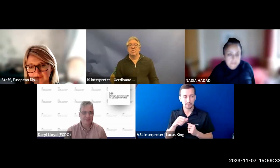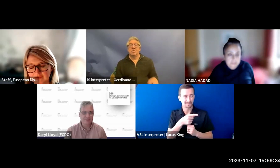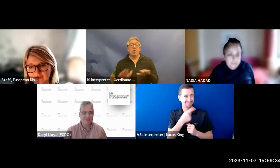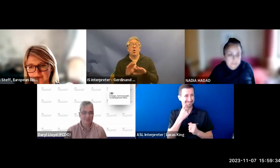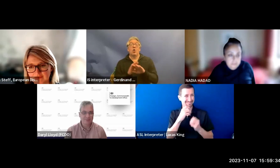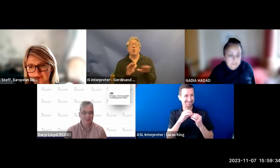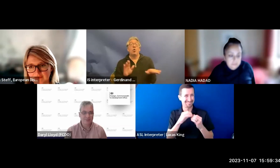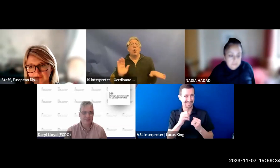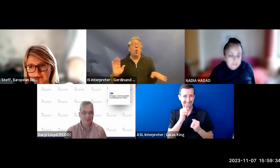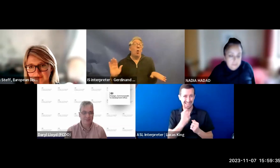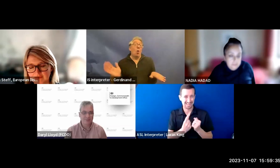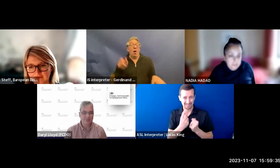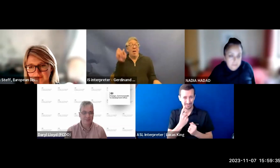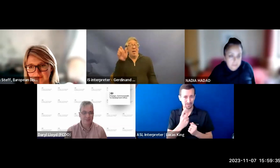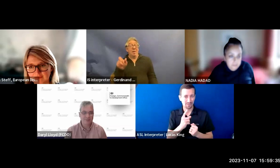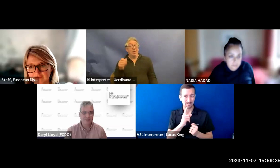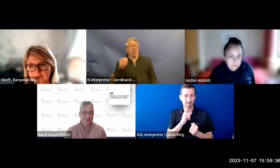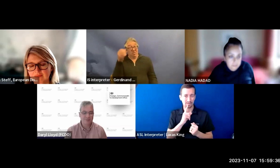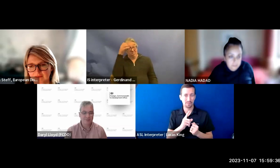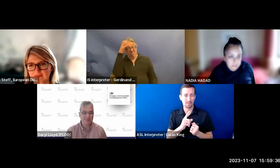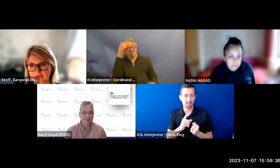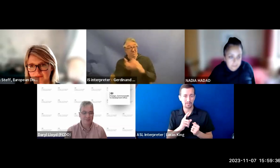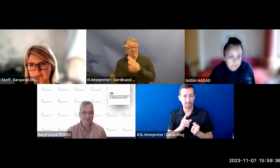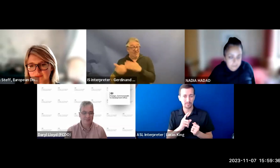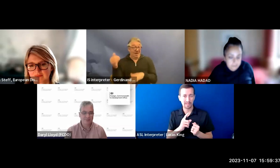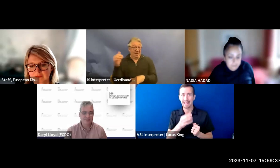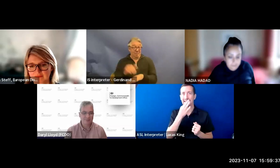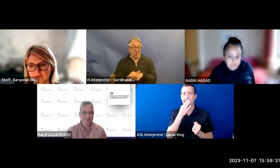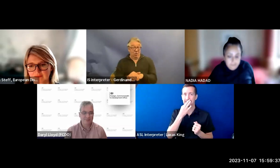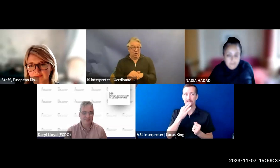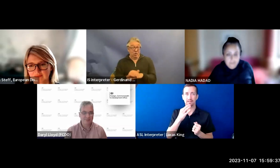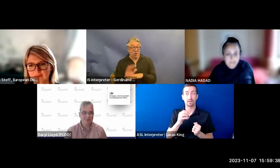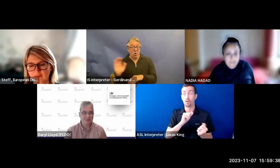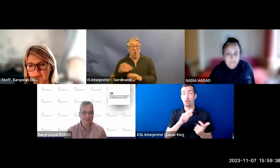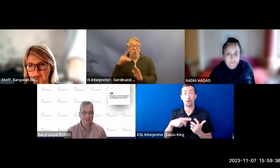Not all program managers are experts on disability inclusion.